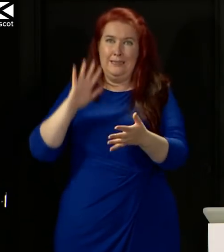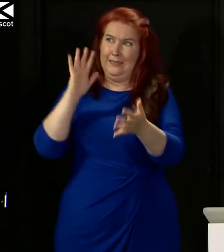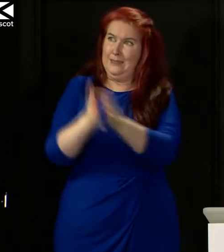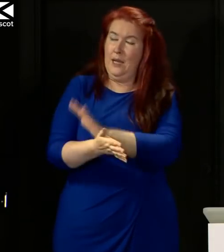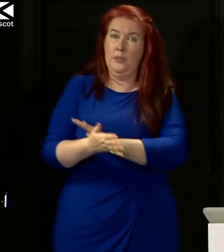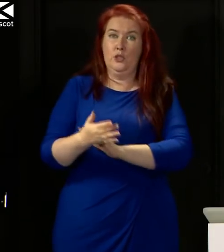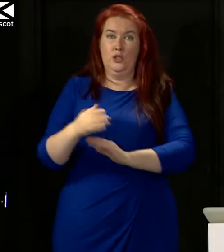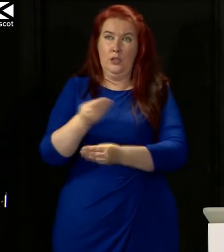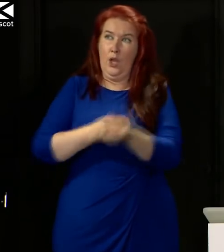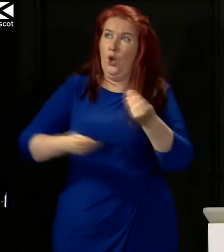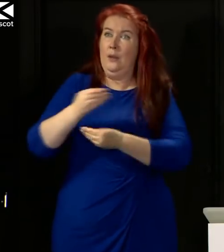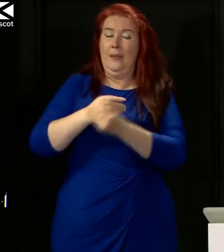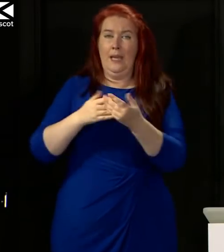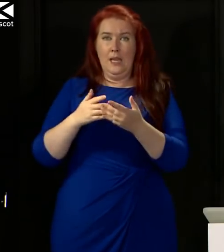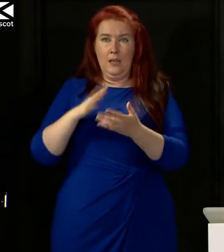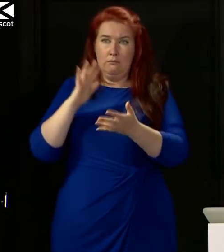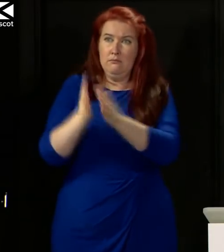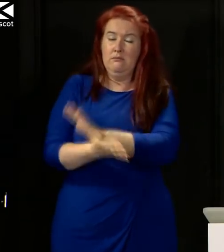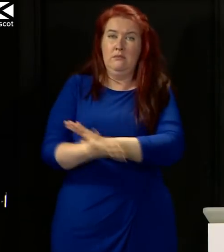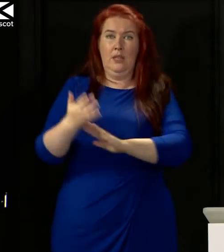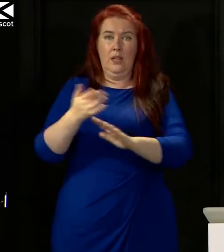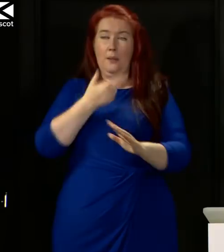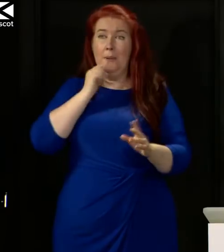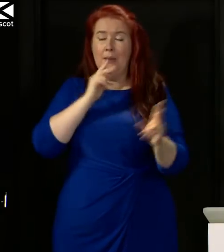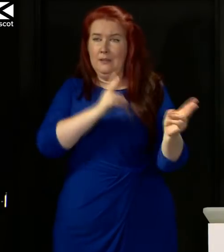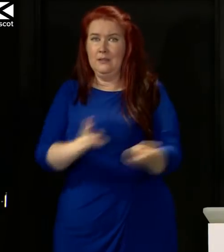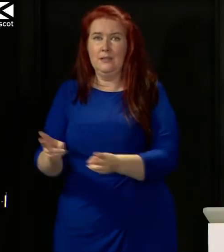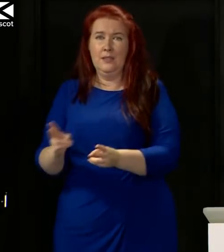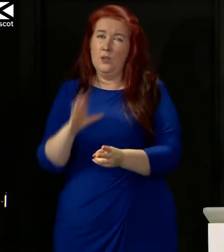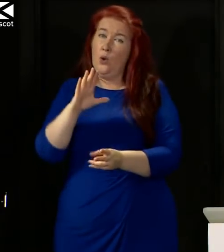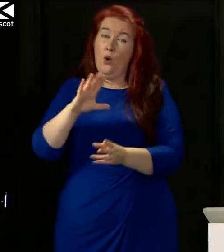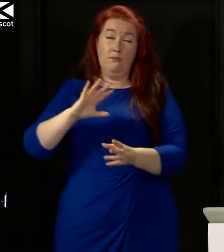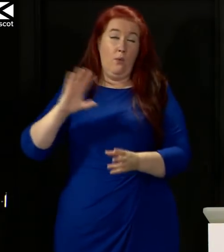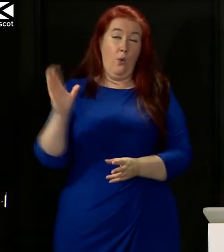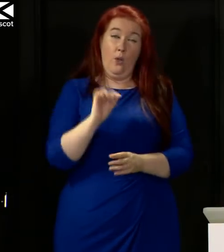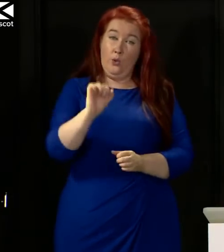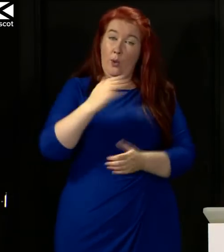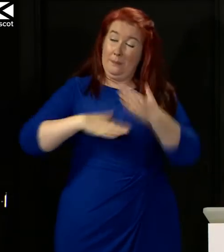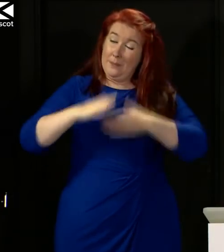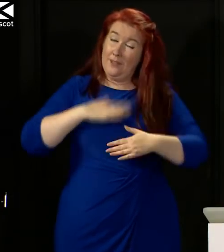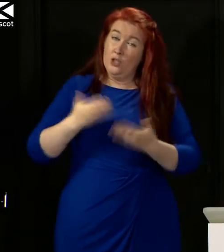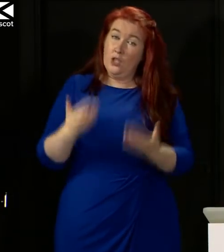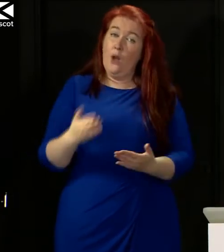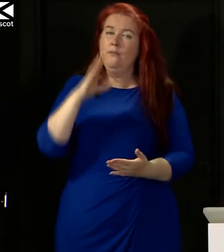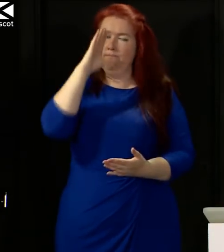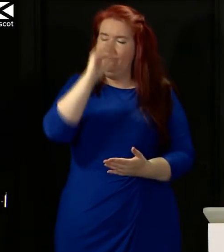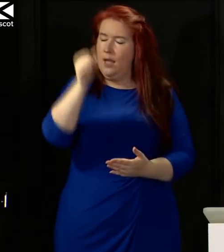more lives. So everything you're doing right now, difficult though it is, is making a difference,